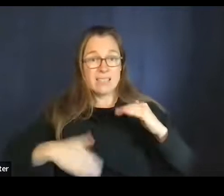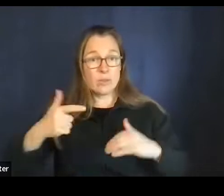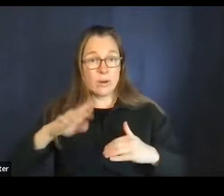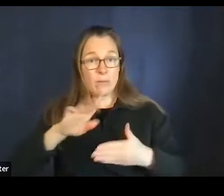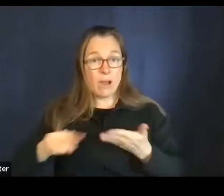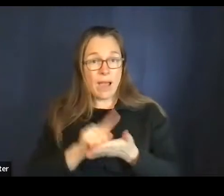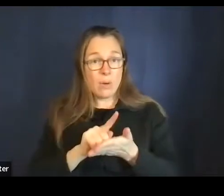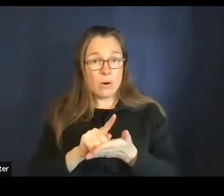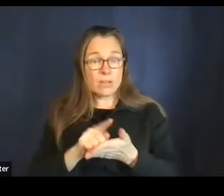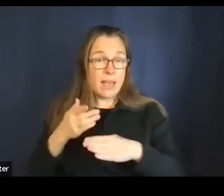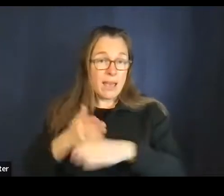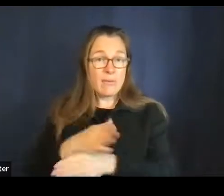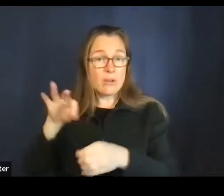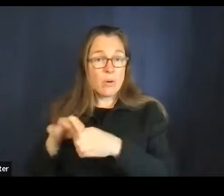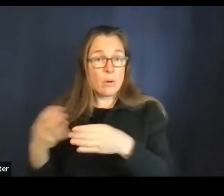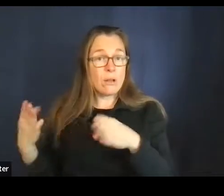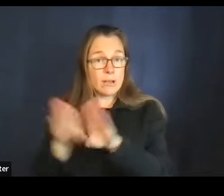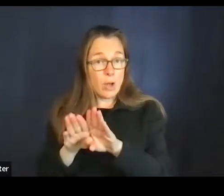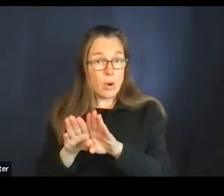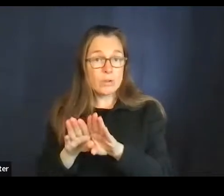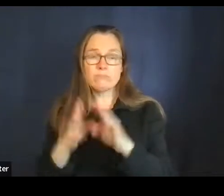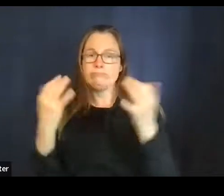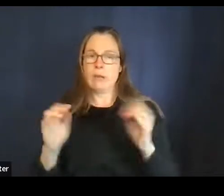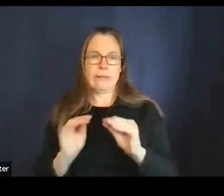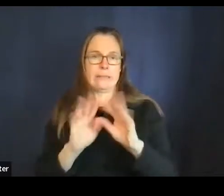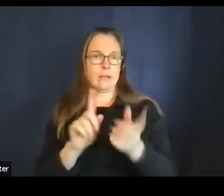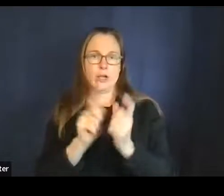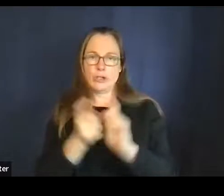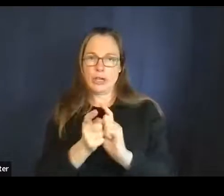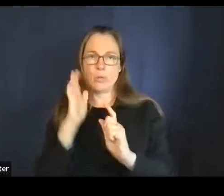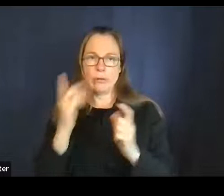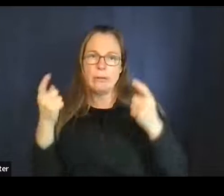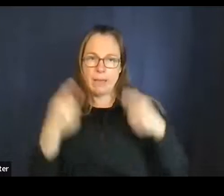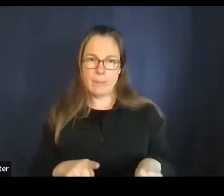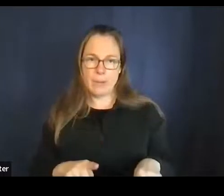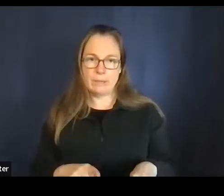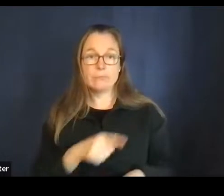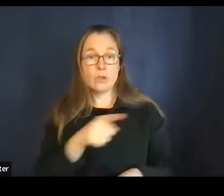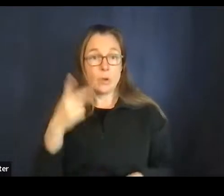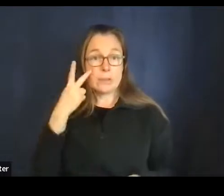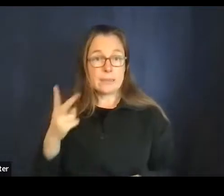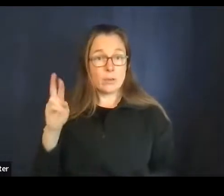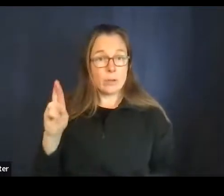one thing is certain: change is coming. Portlanders will see ranked choice voting in 2024.